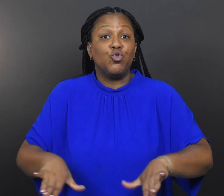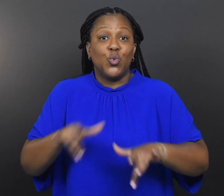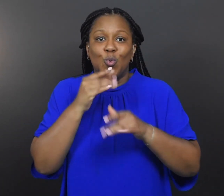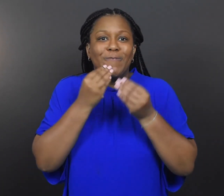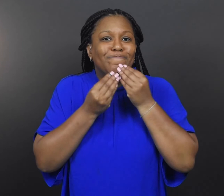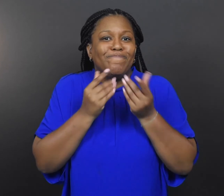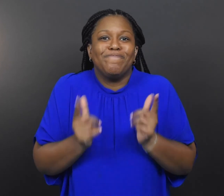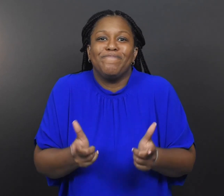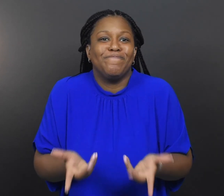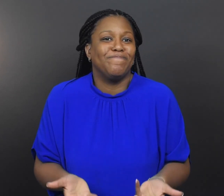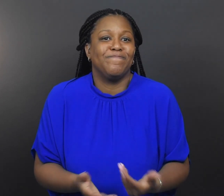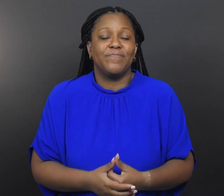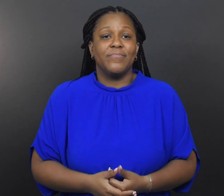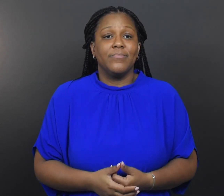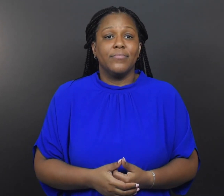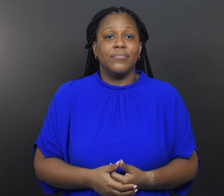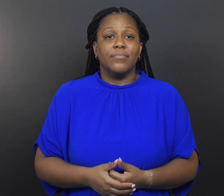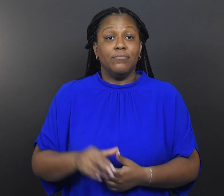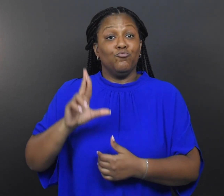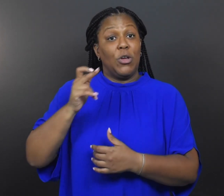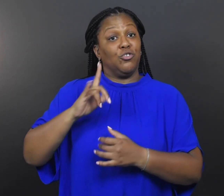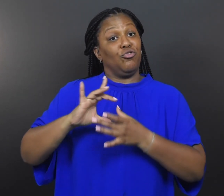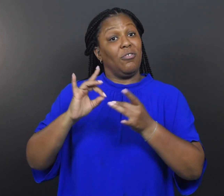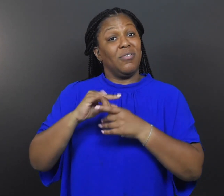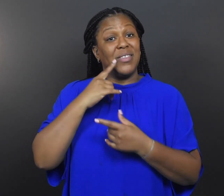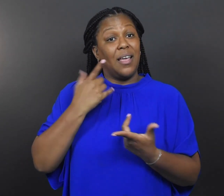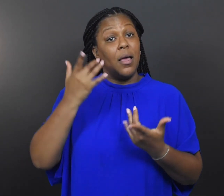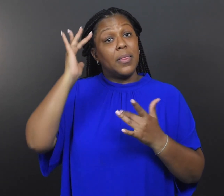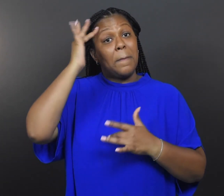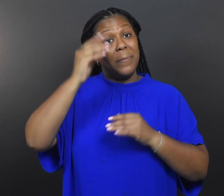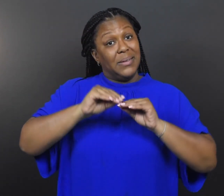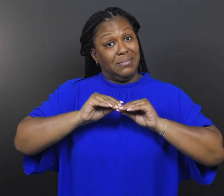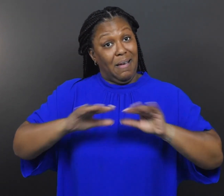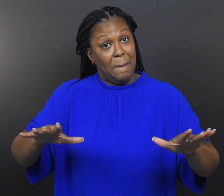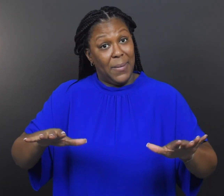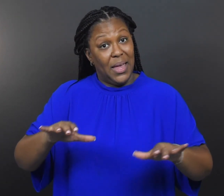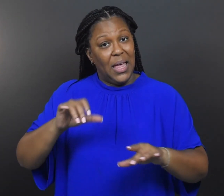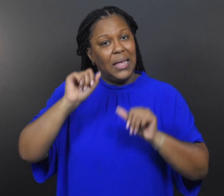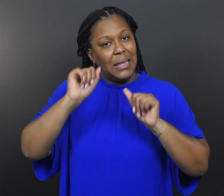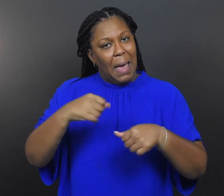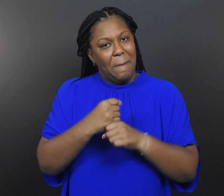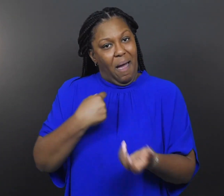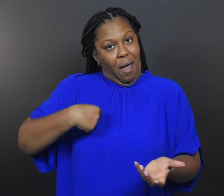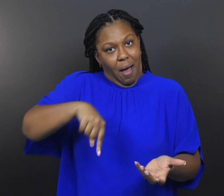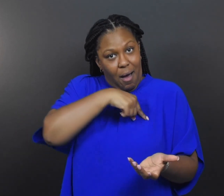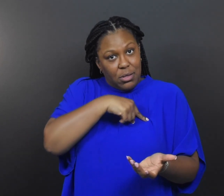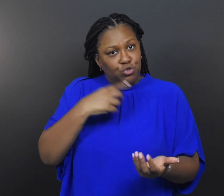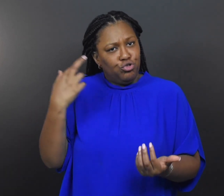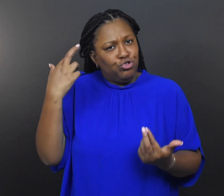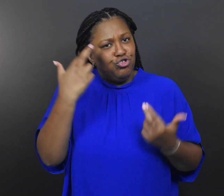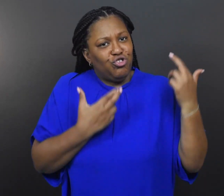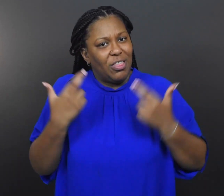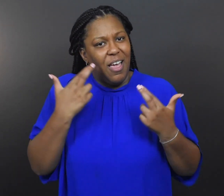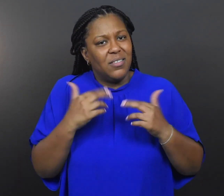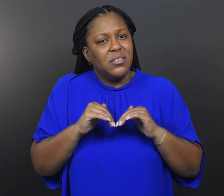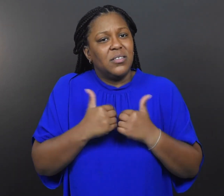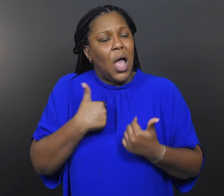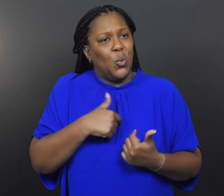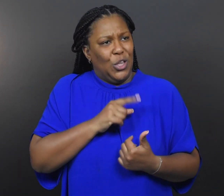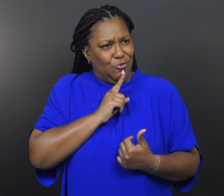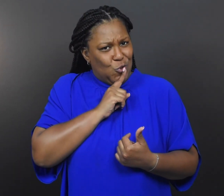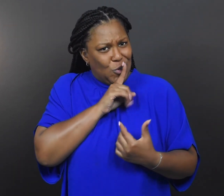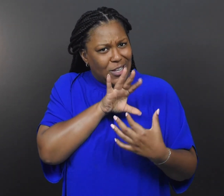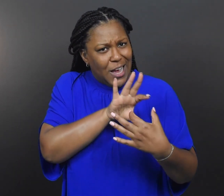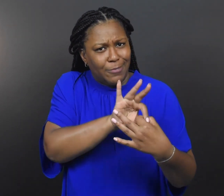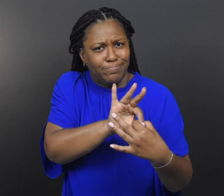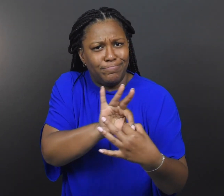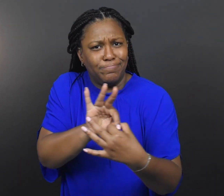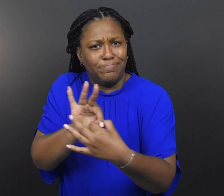“A pandemic can make us realize we are all truly connected,” Rachael says, “here